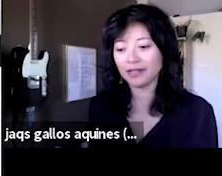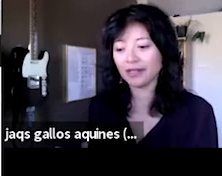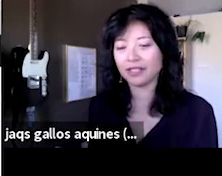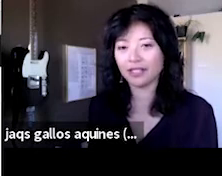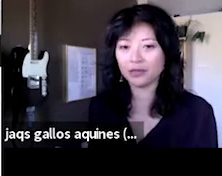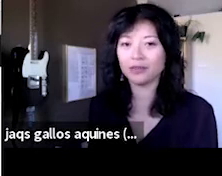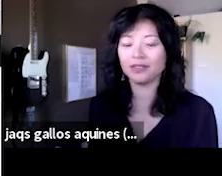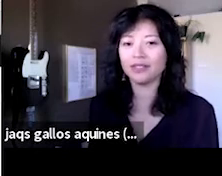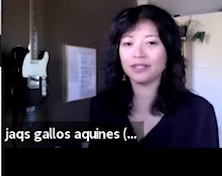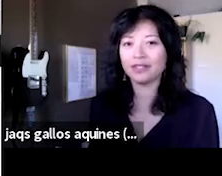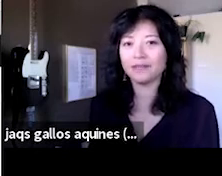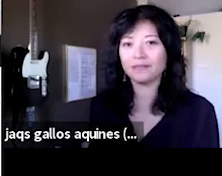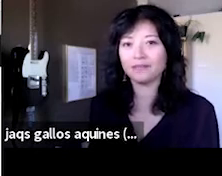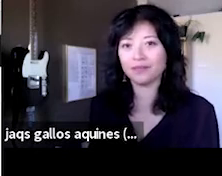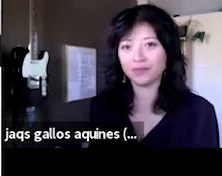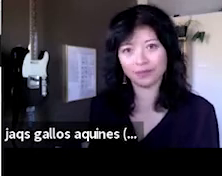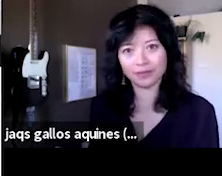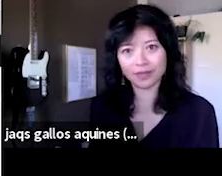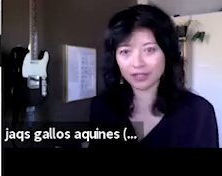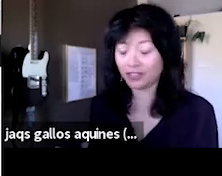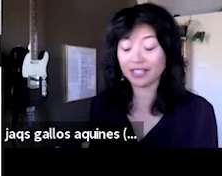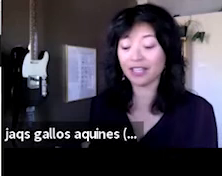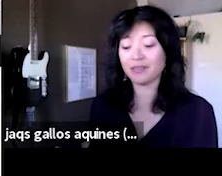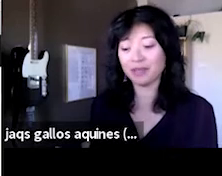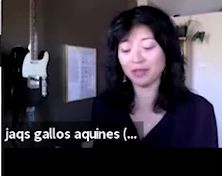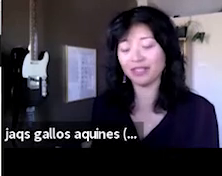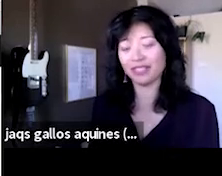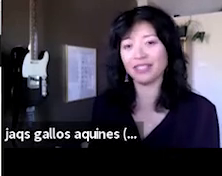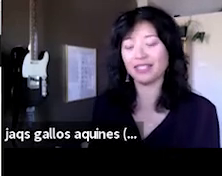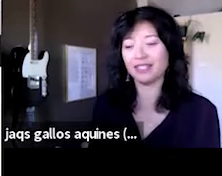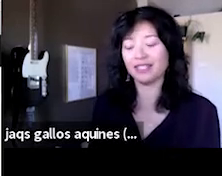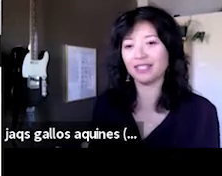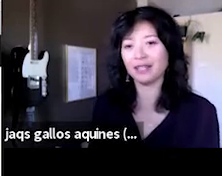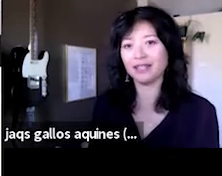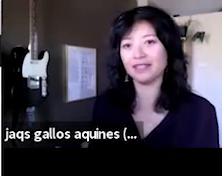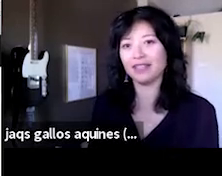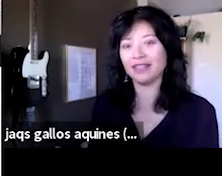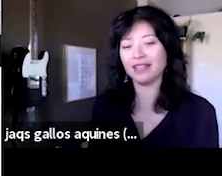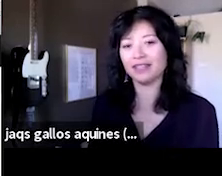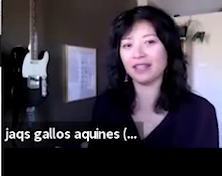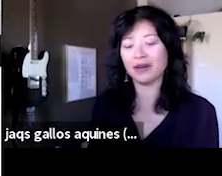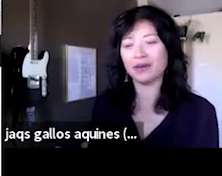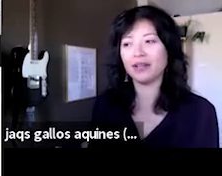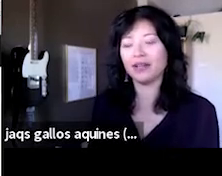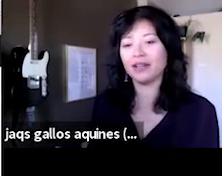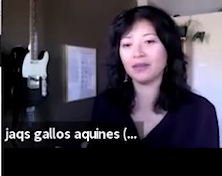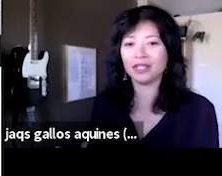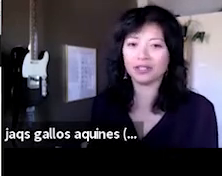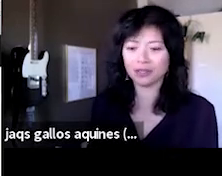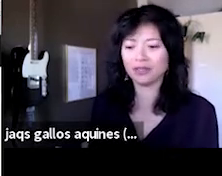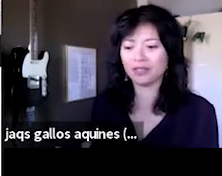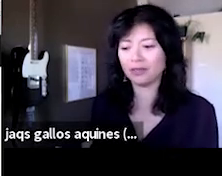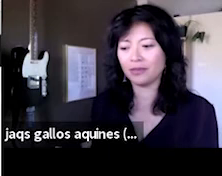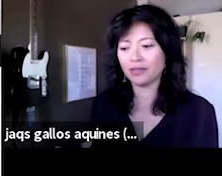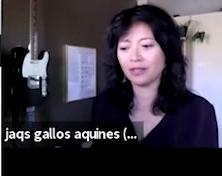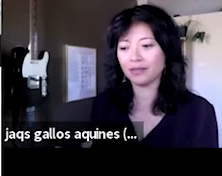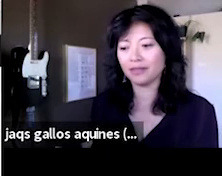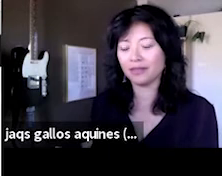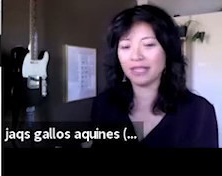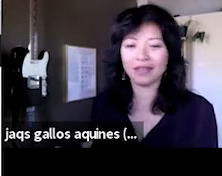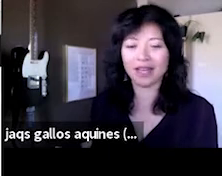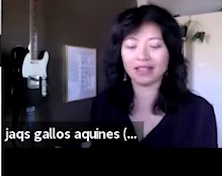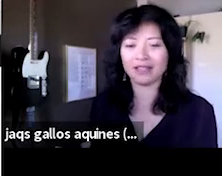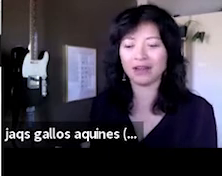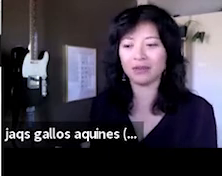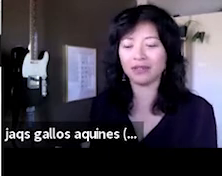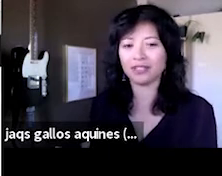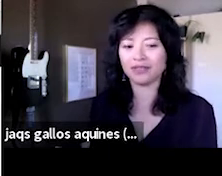a continual genocide of people like the and how we can contribute to land back and how we're shifting